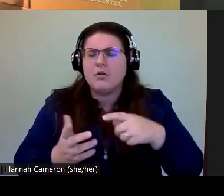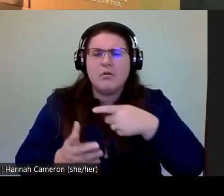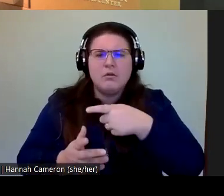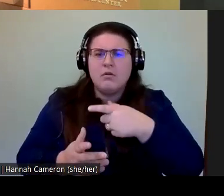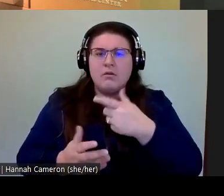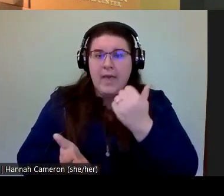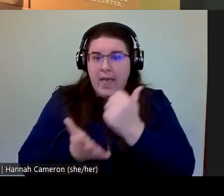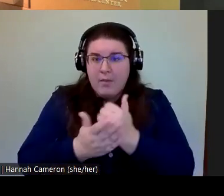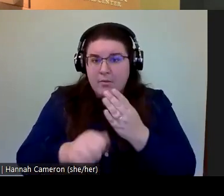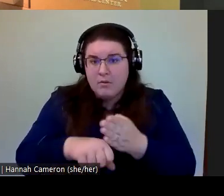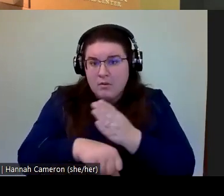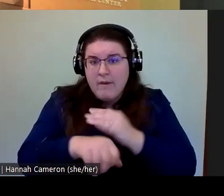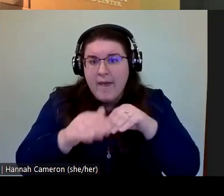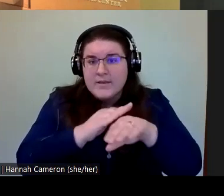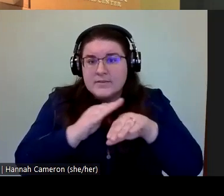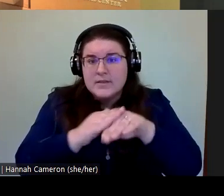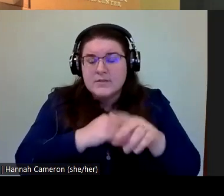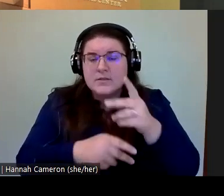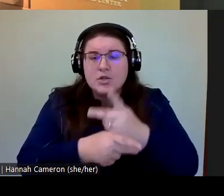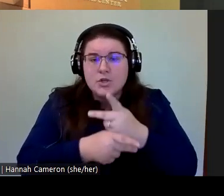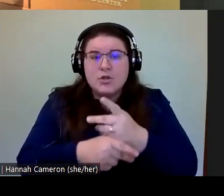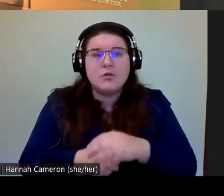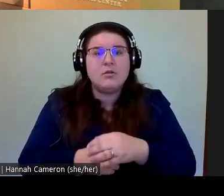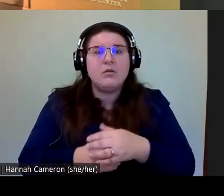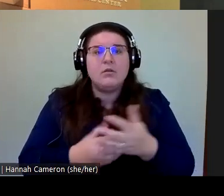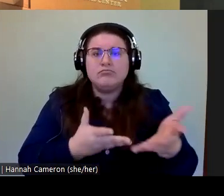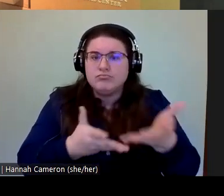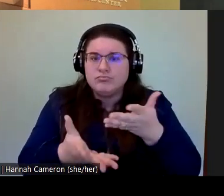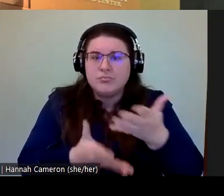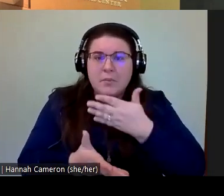we engage patients better in treatment could we actually provide some of the treatment uh in the